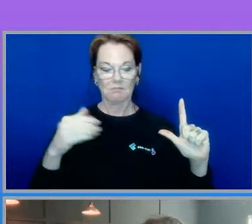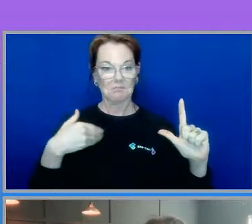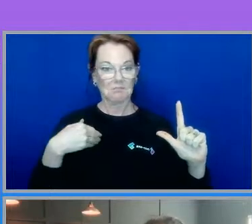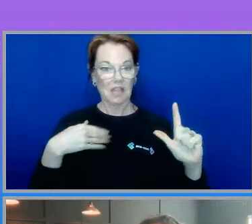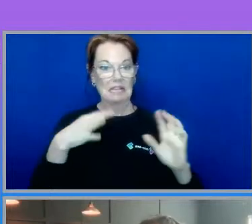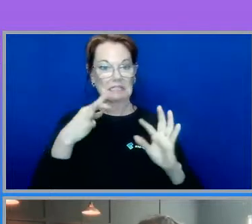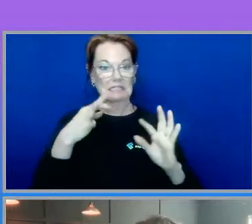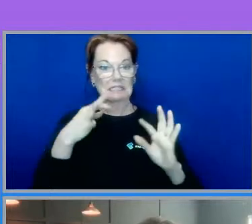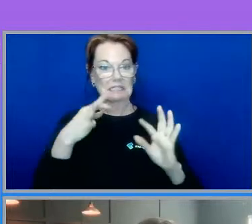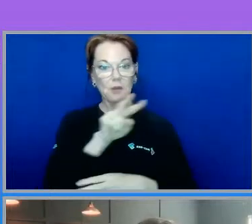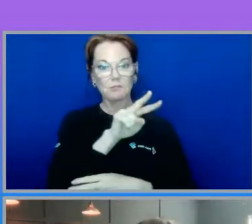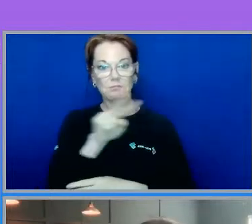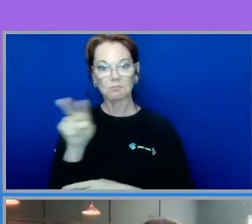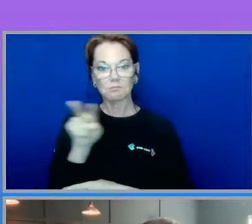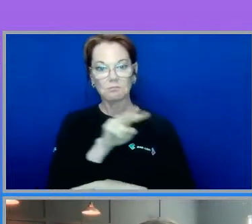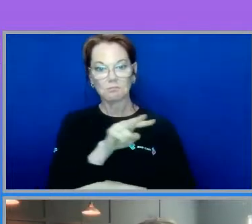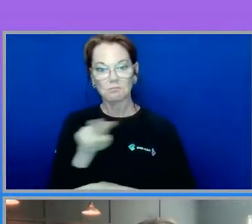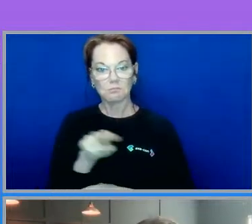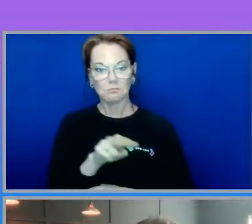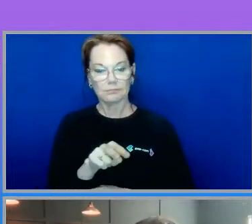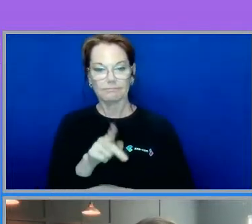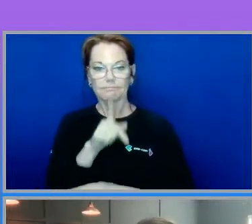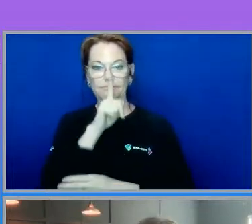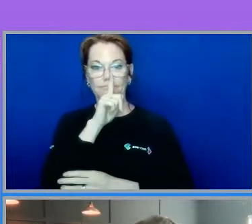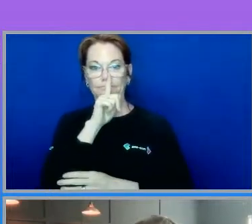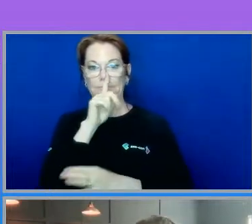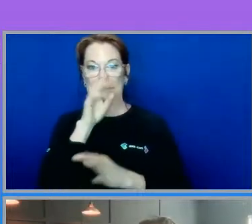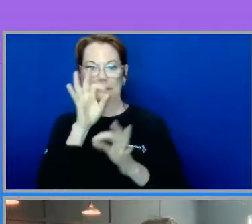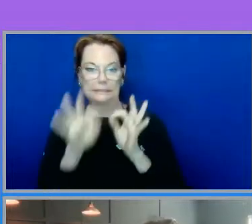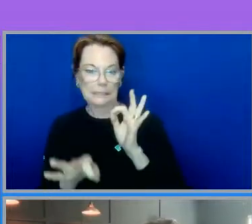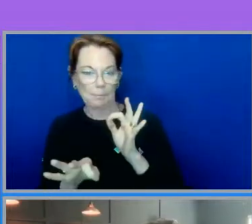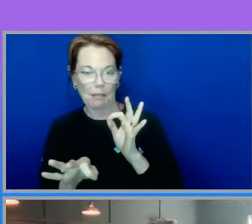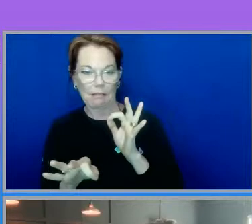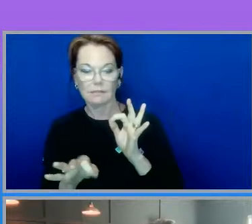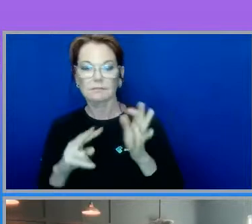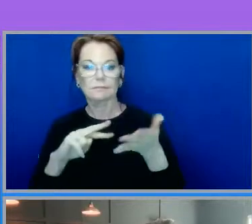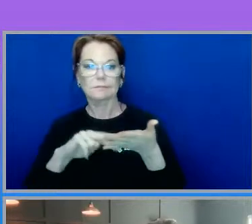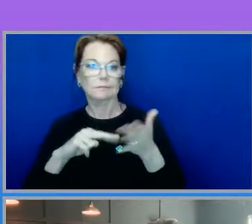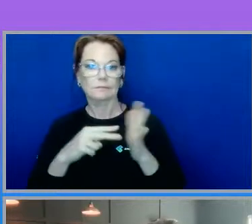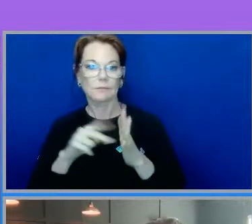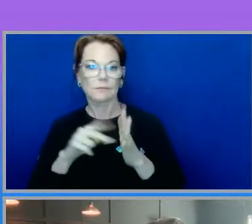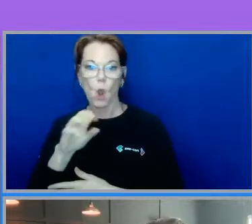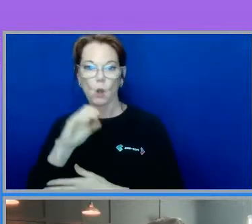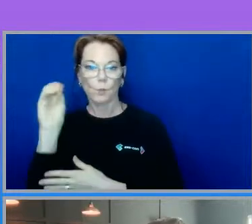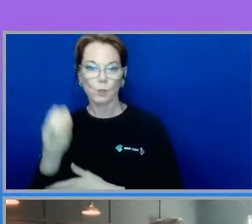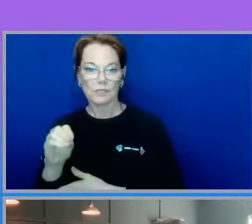simple reading order, and I say relatively simple because nothing should be perceived as 100% simple. The website shows